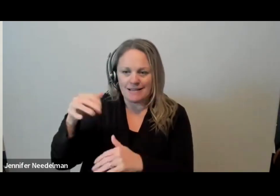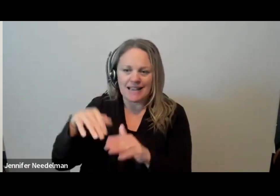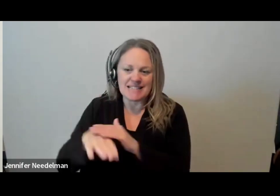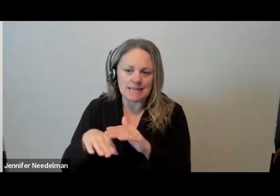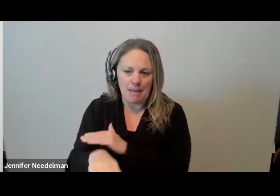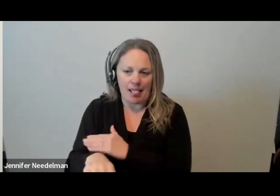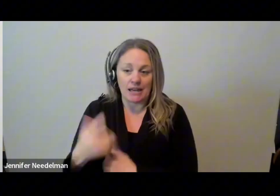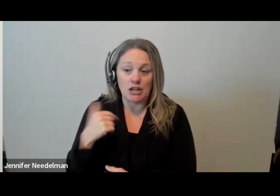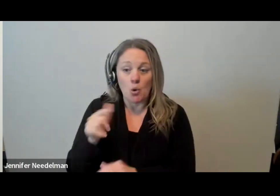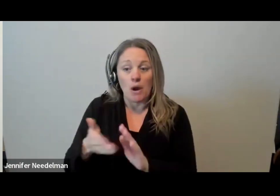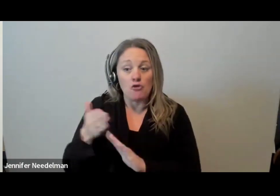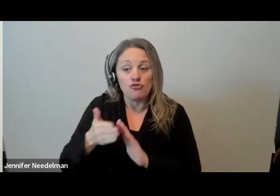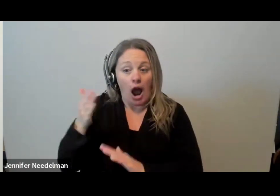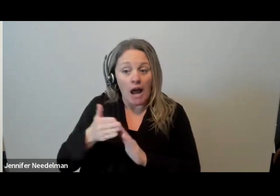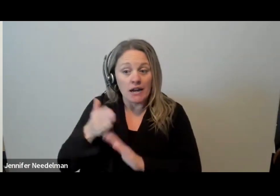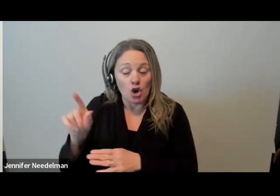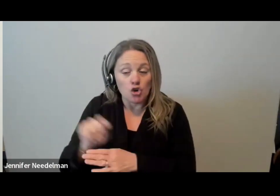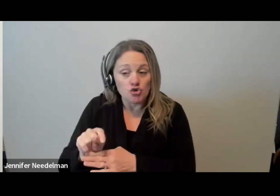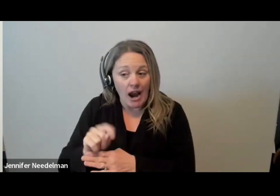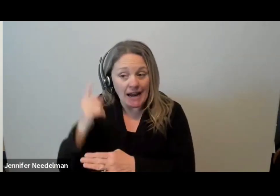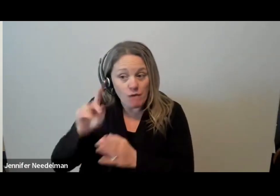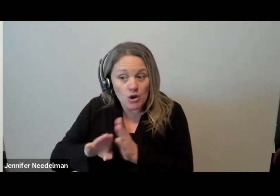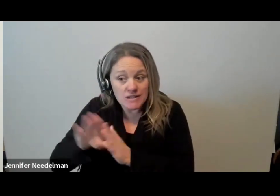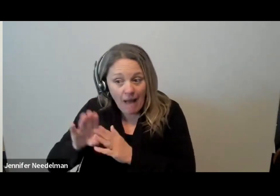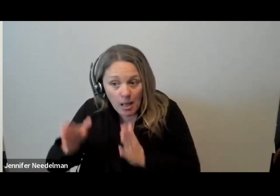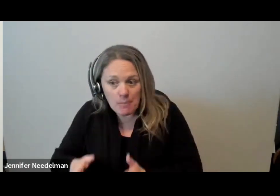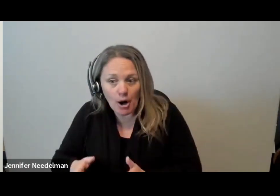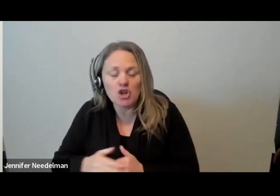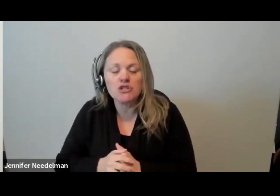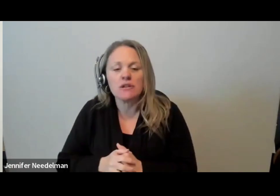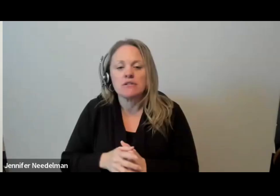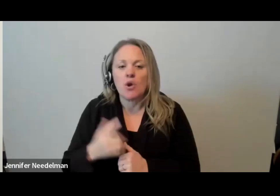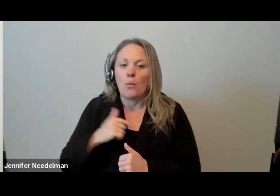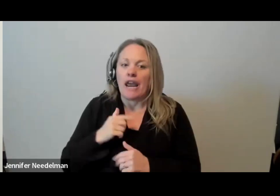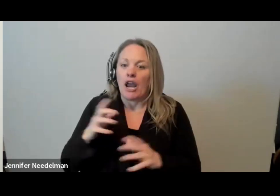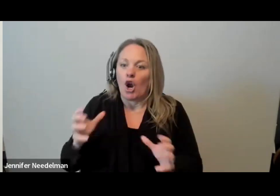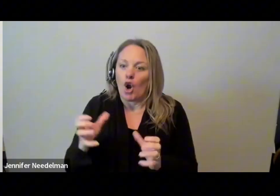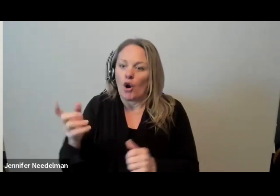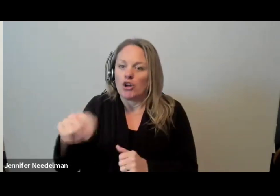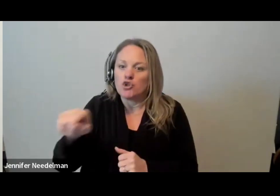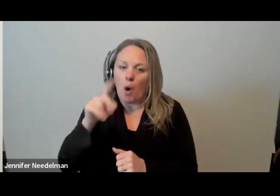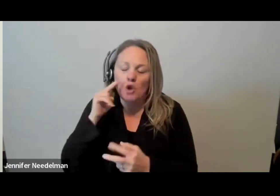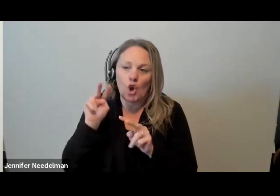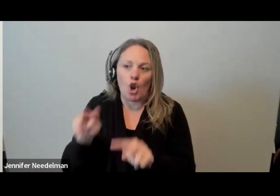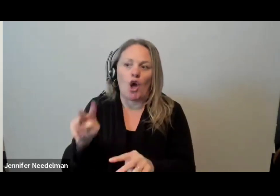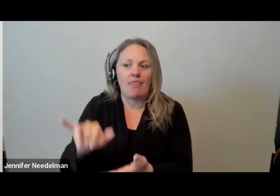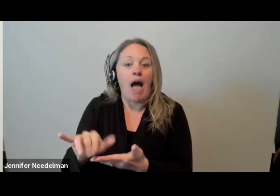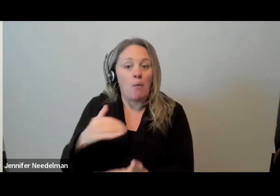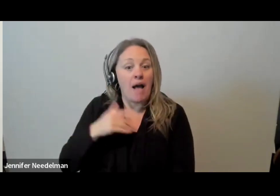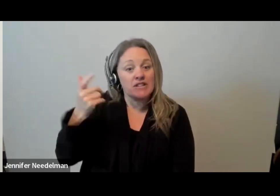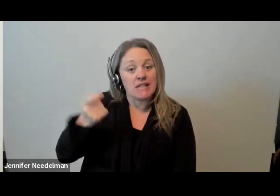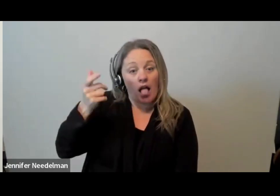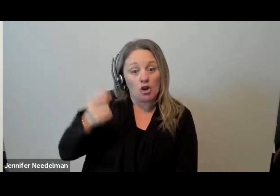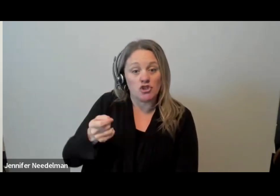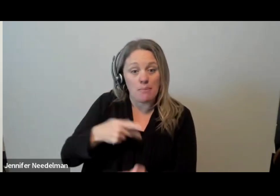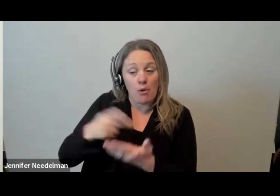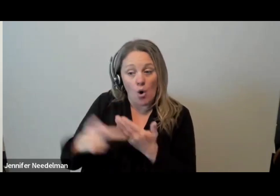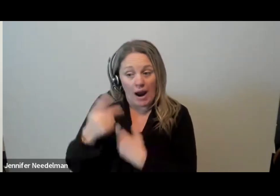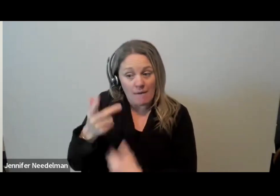for video game developers to be able to do that. So we'd encourage everybody to take a look at that. We have a scholarship program for that program as well,